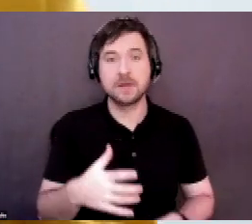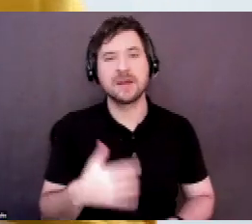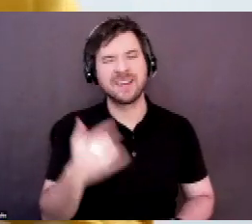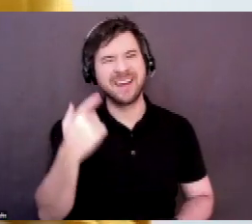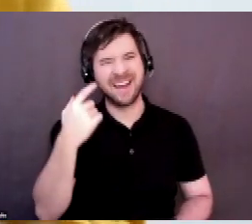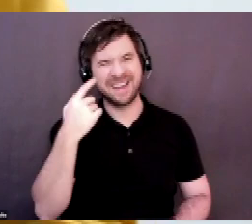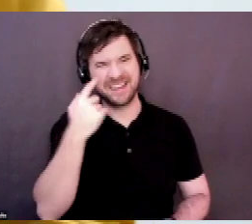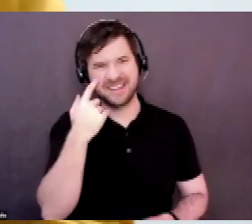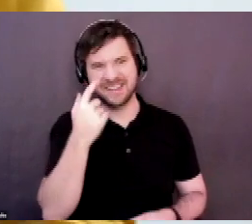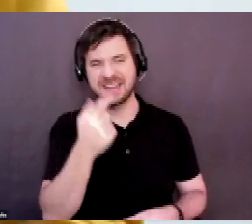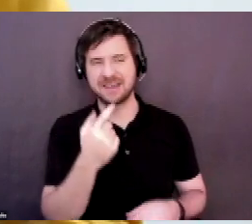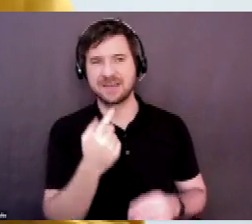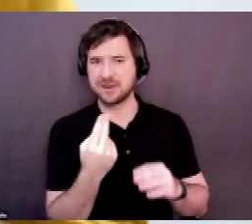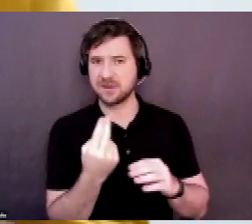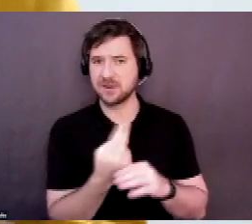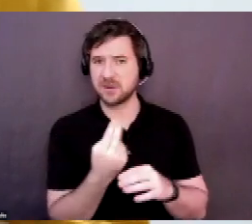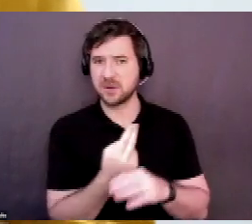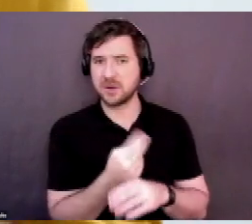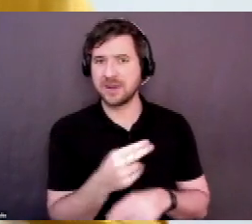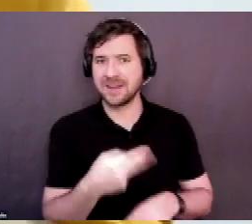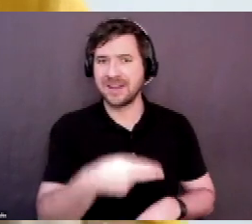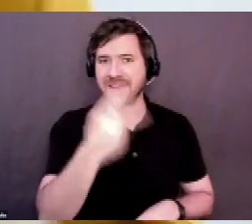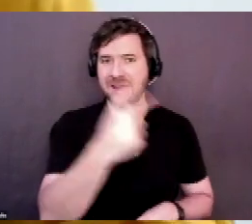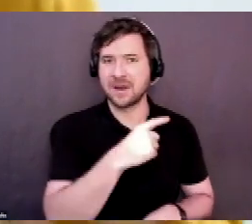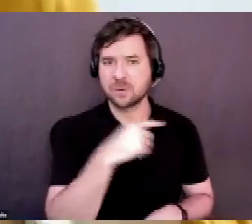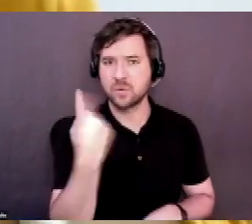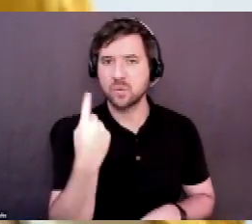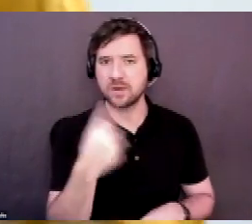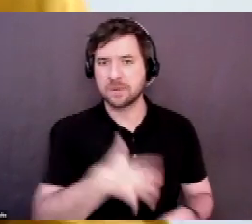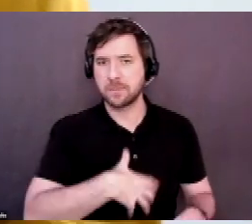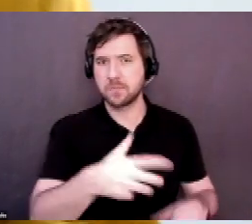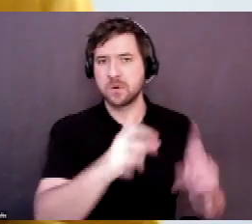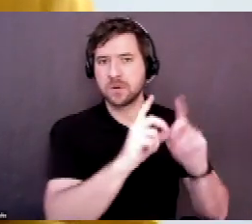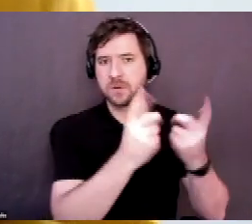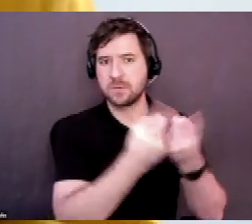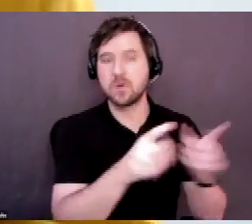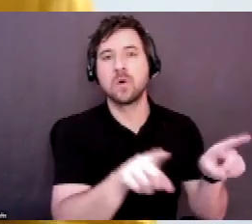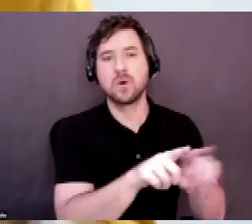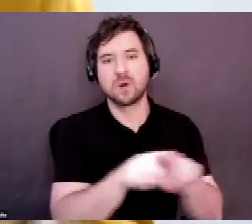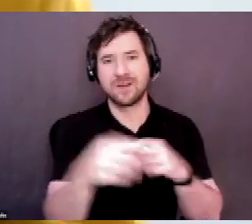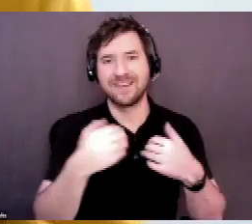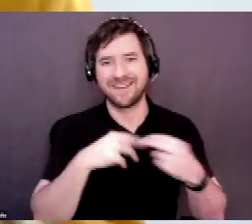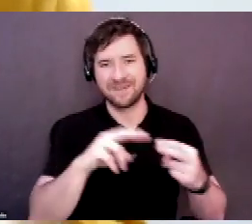if it's accessible in your area and available, they also have the genetic counselors available too that can help